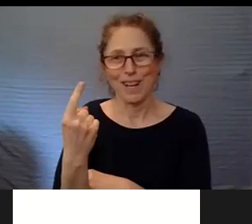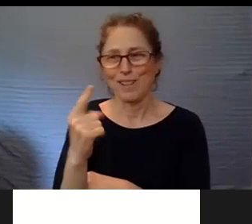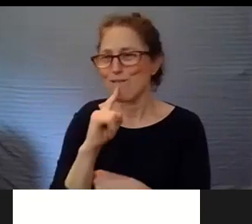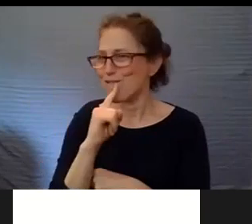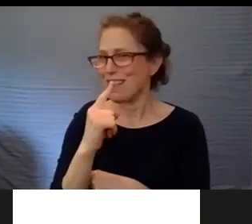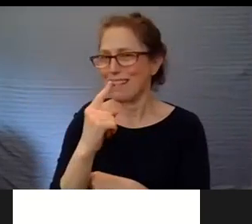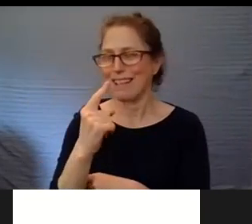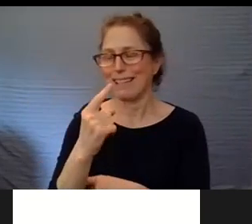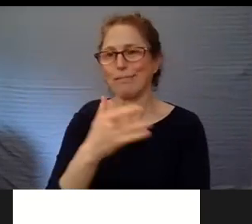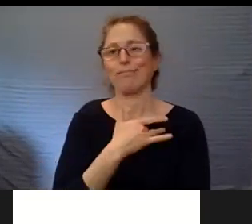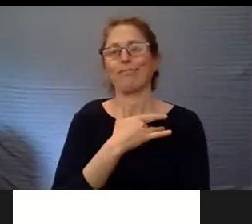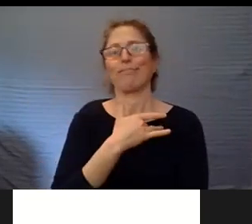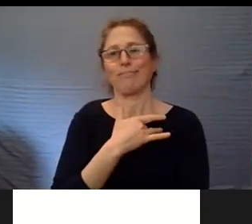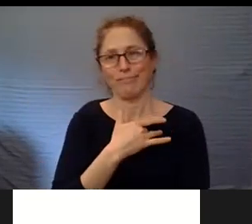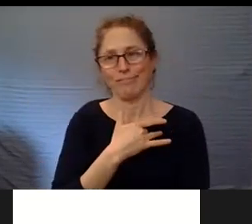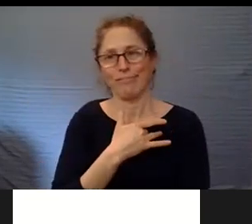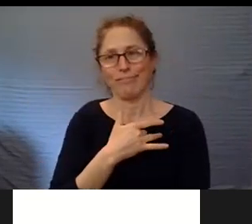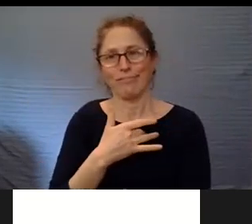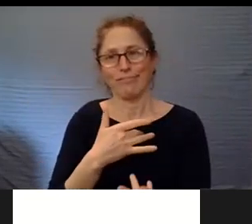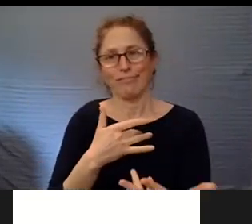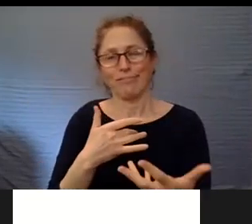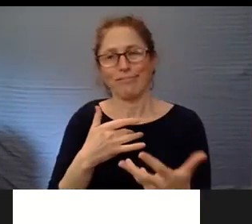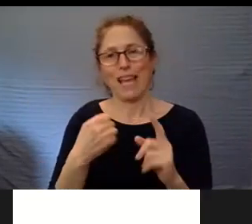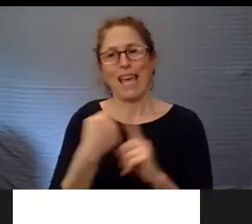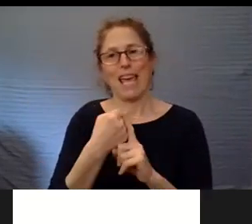struck a cord myself and a lot of other people I know who live